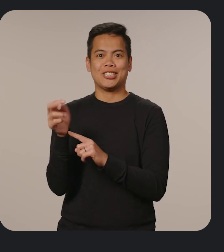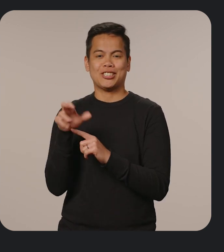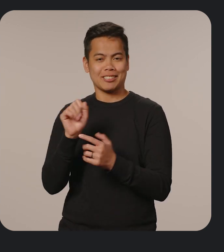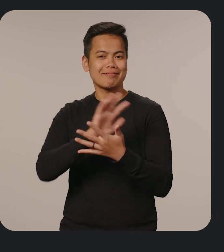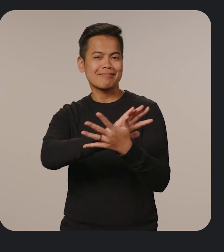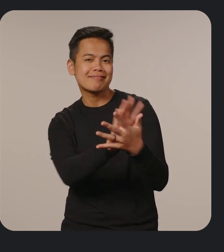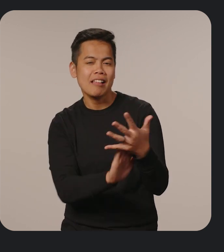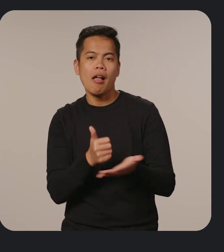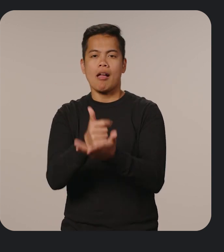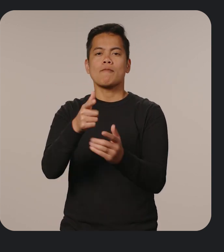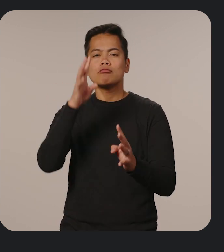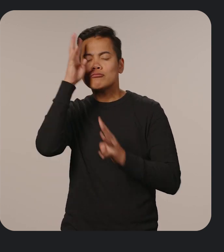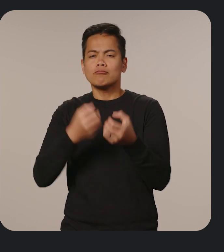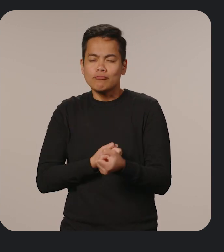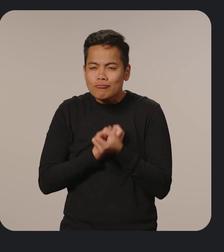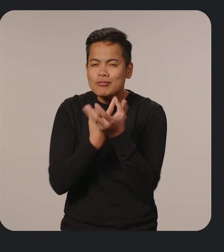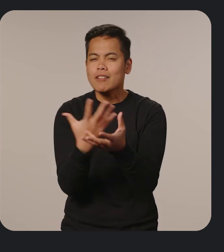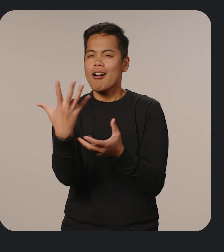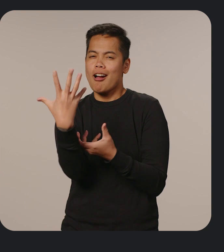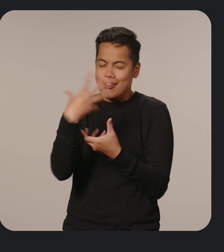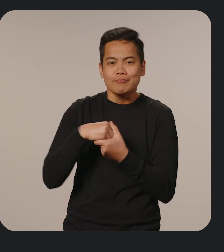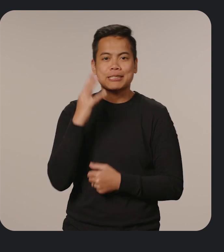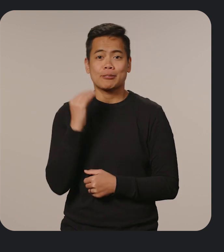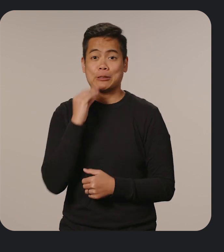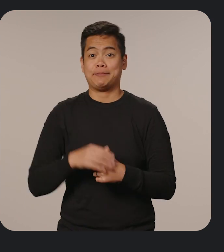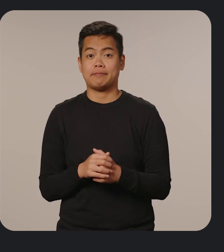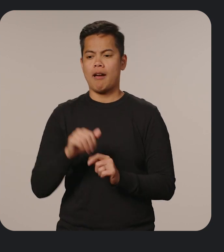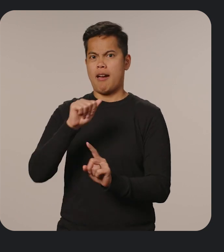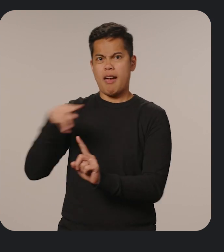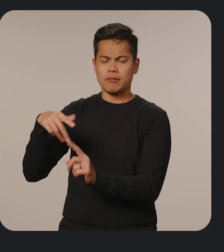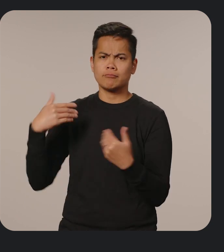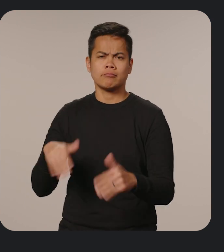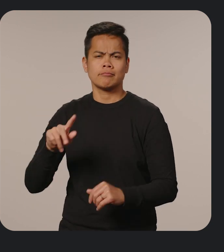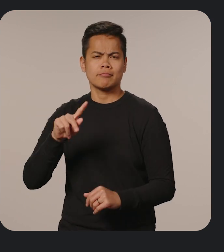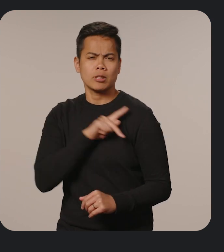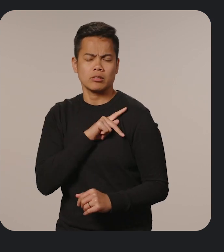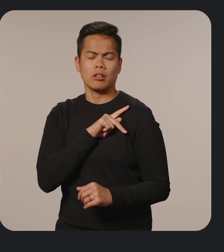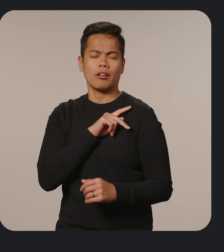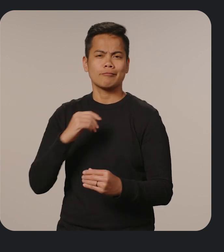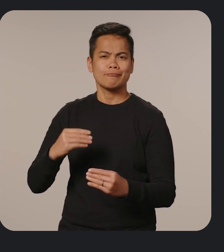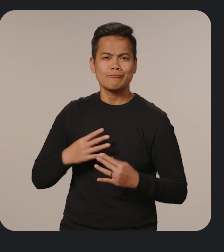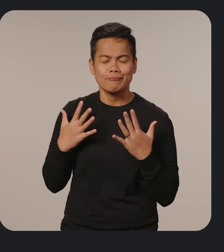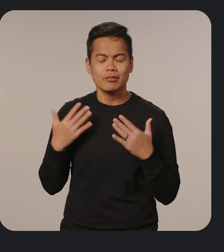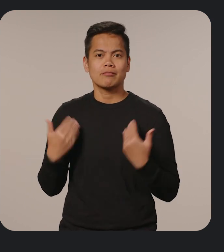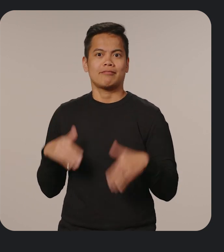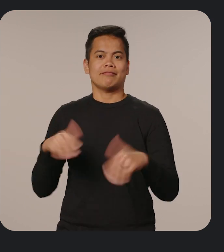to help you create expressive and engaging experiences, apps that are personal, spirited, and unexpected.